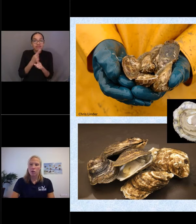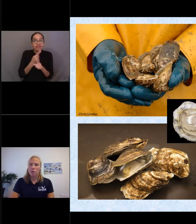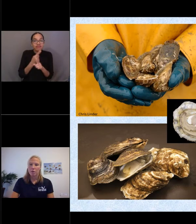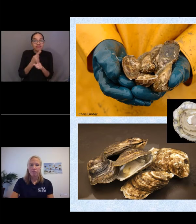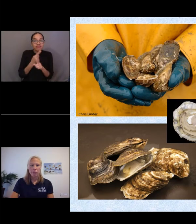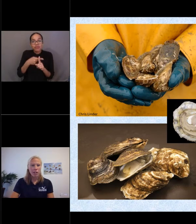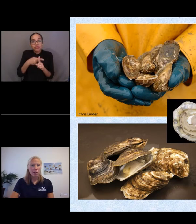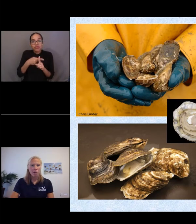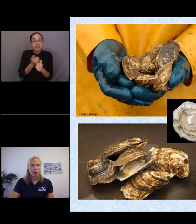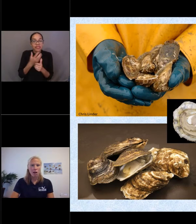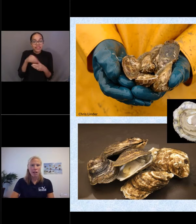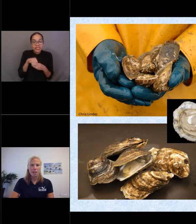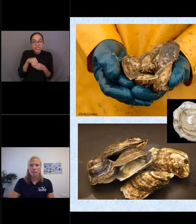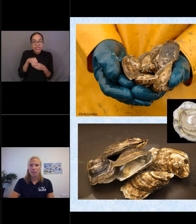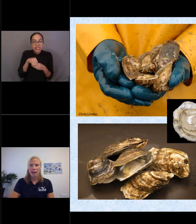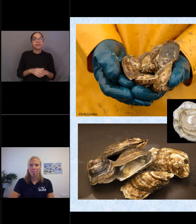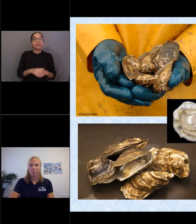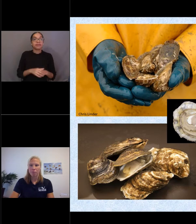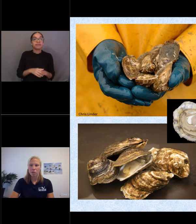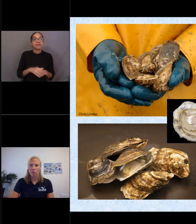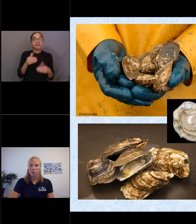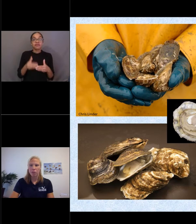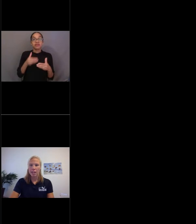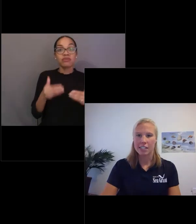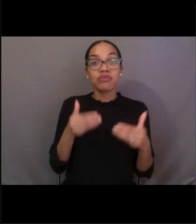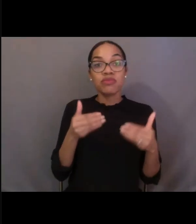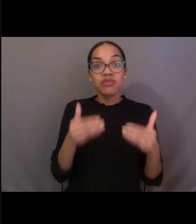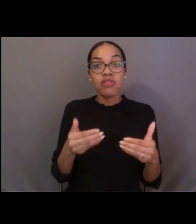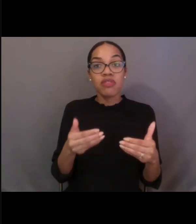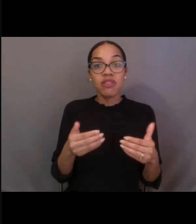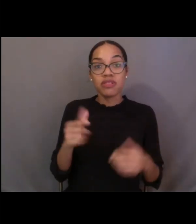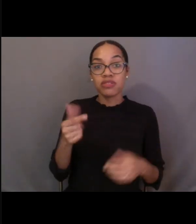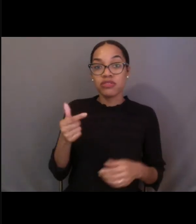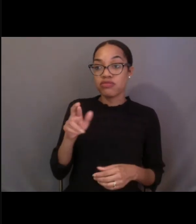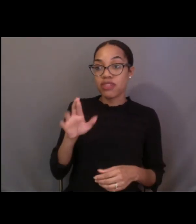Before I go on, Grace, are there any other questions?